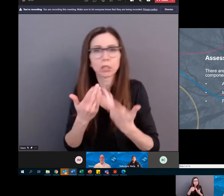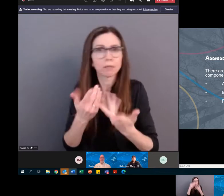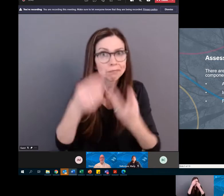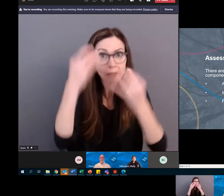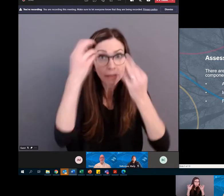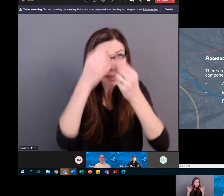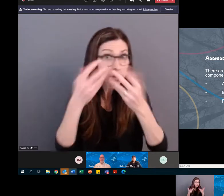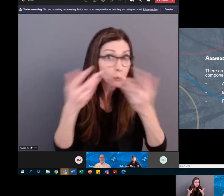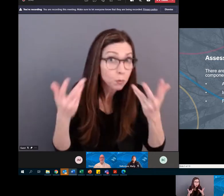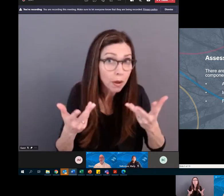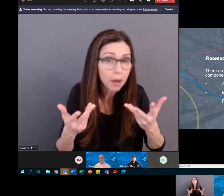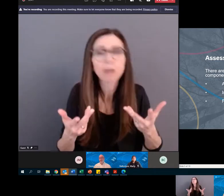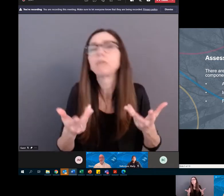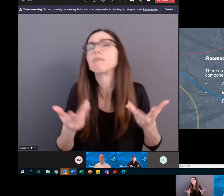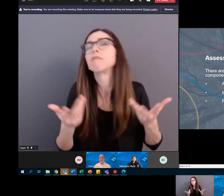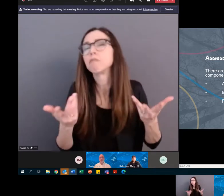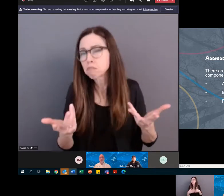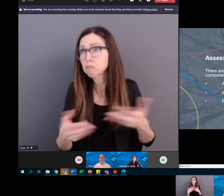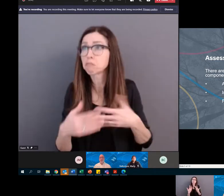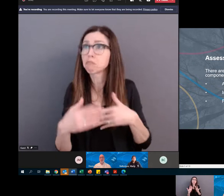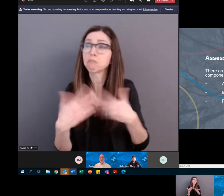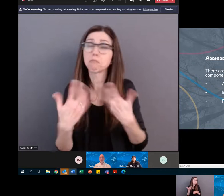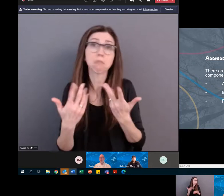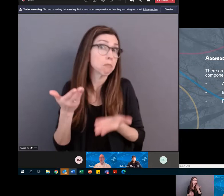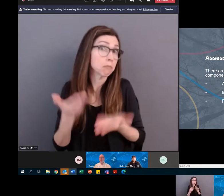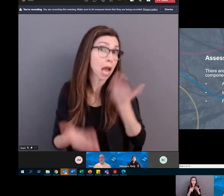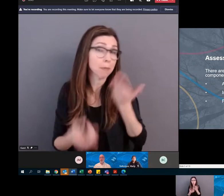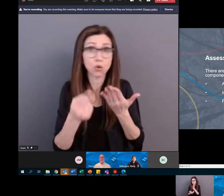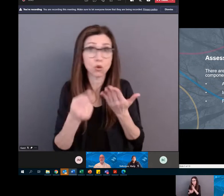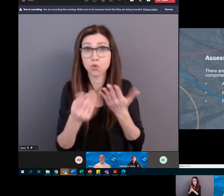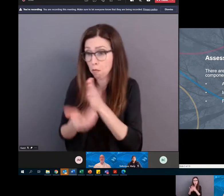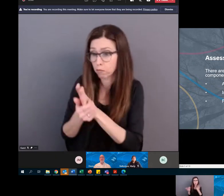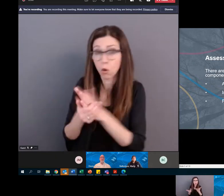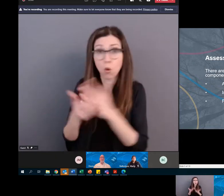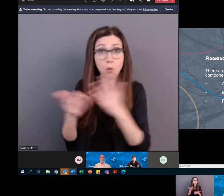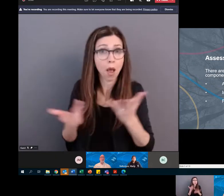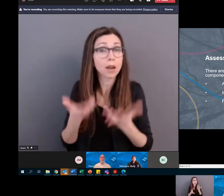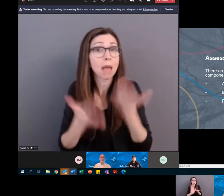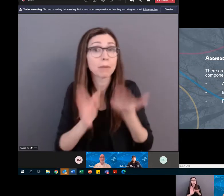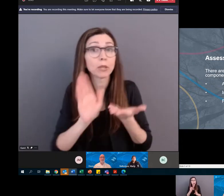material. You may choose to include earlier work